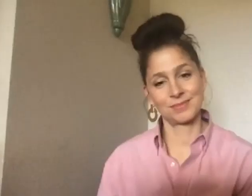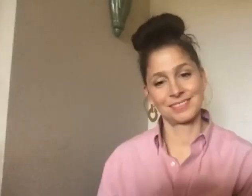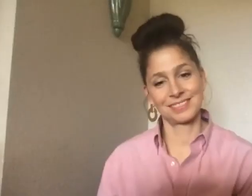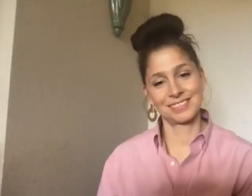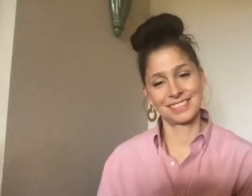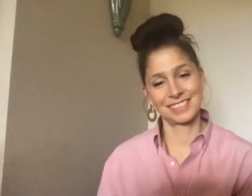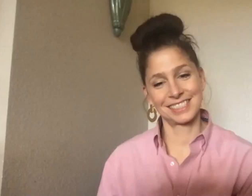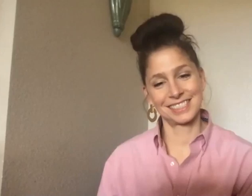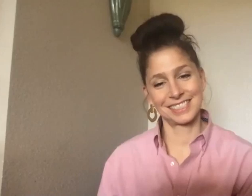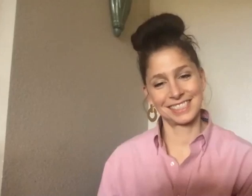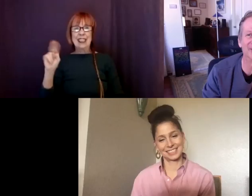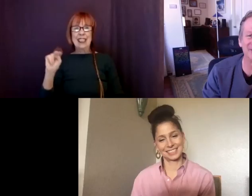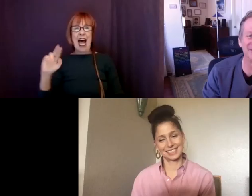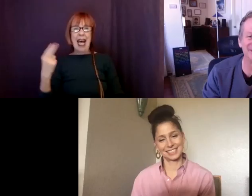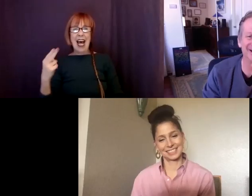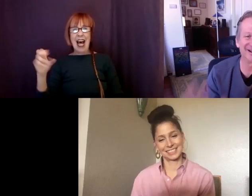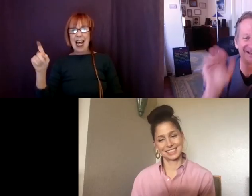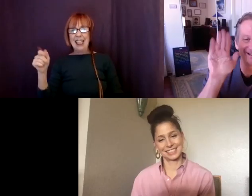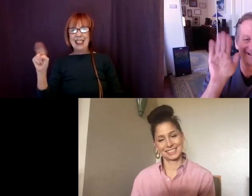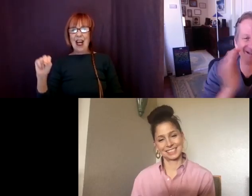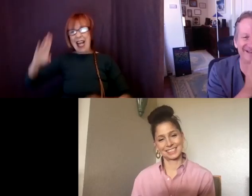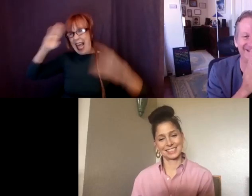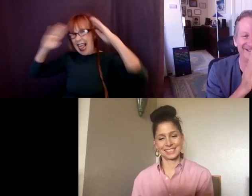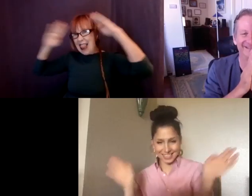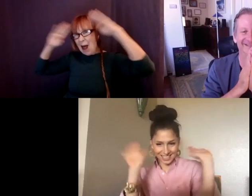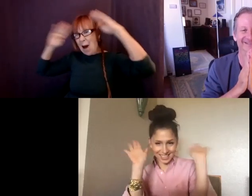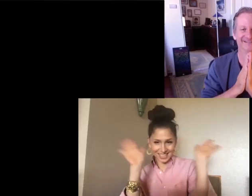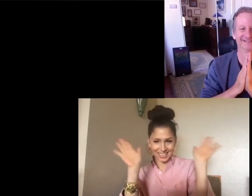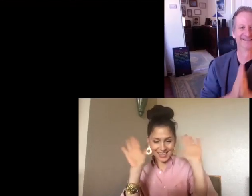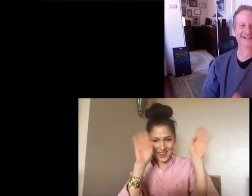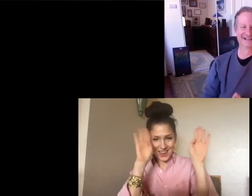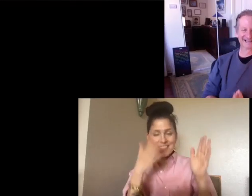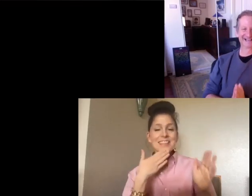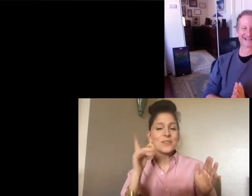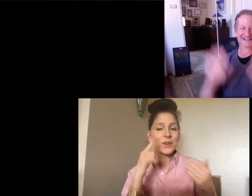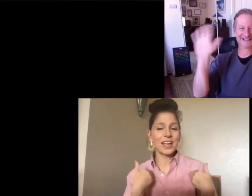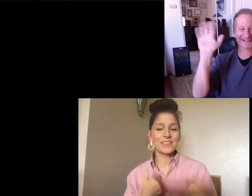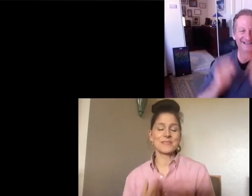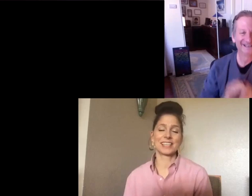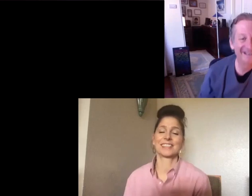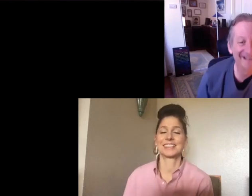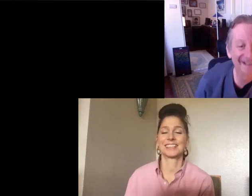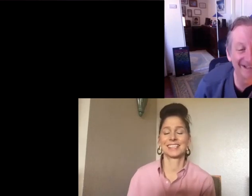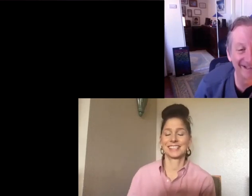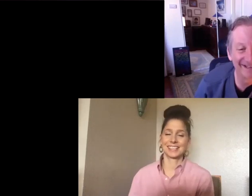Hello Shoshannah. SHOSHANNAH - Hello, hello, hi. Thank you for having me.